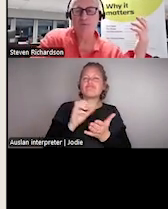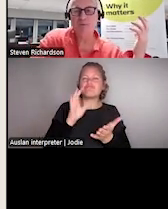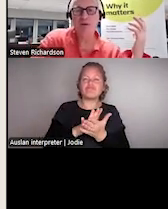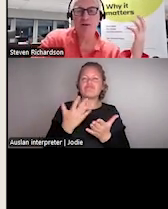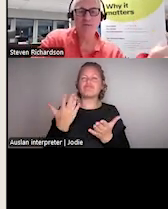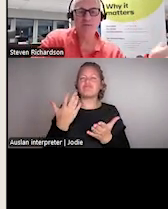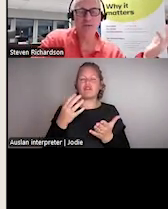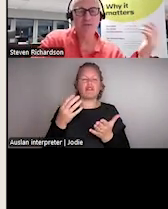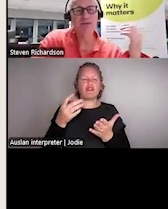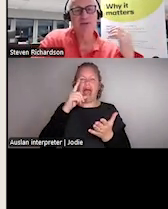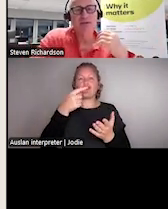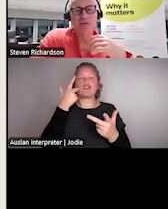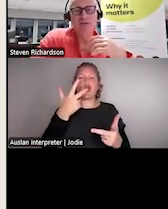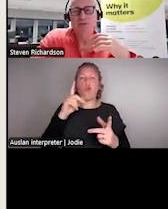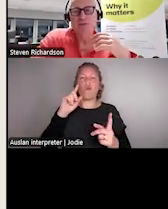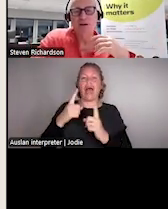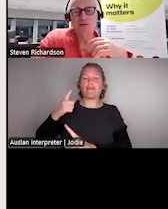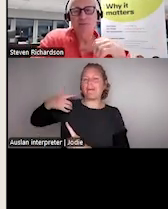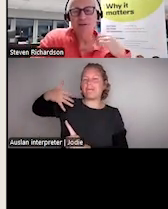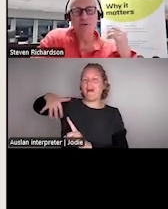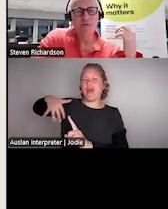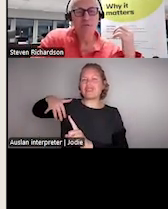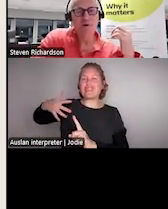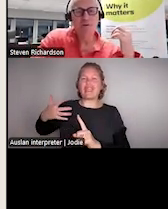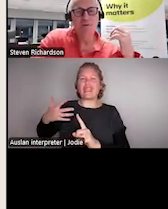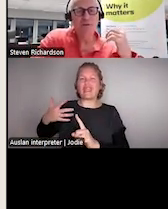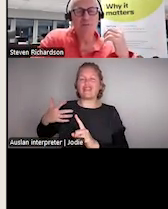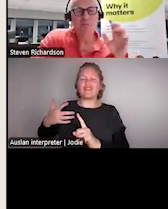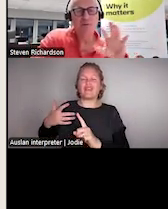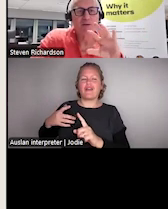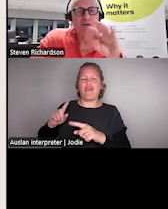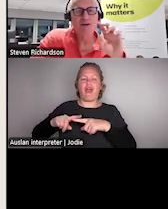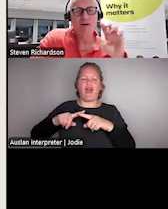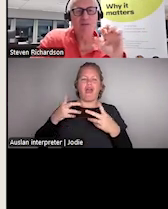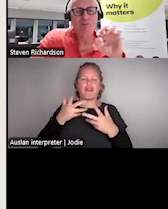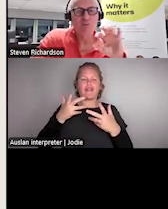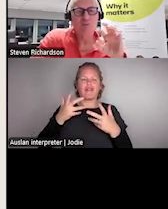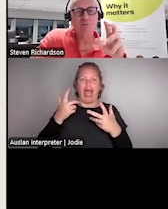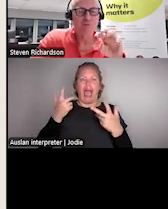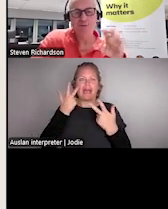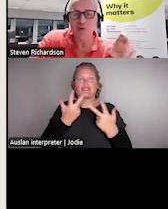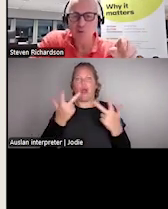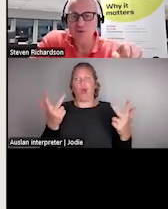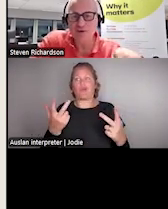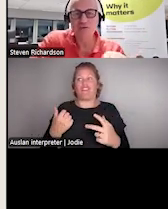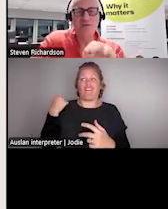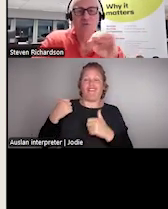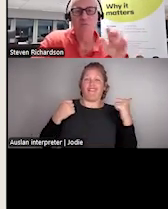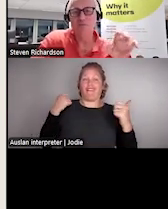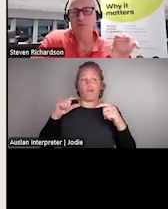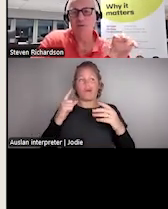something behind-the-scenes. Lift the lid on what is happening at your control centre or